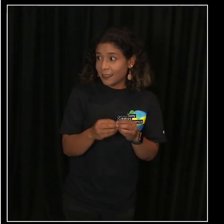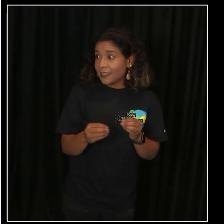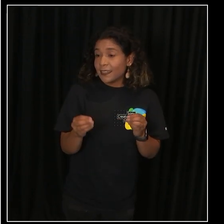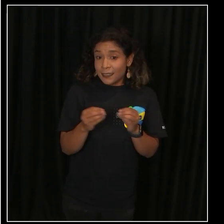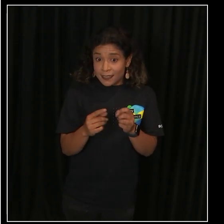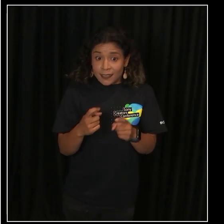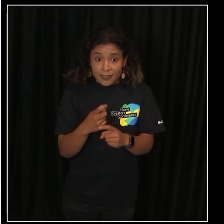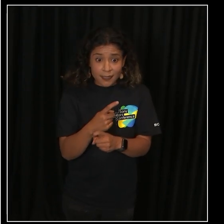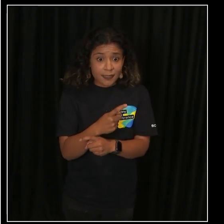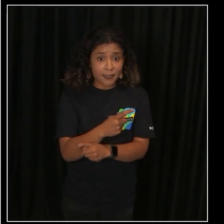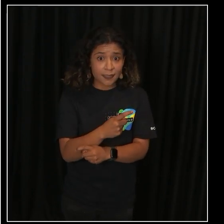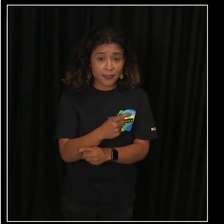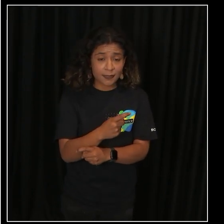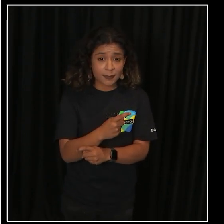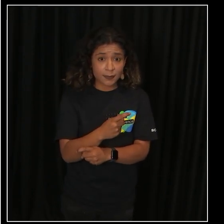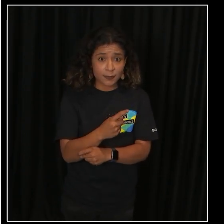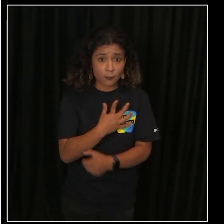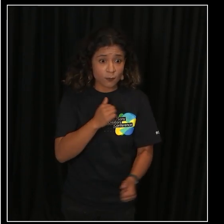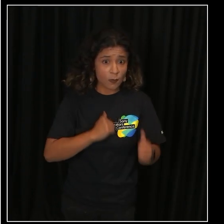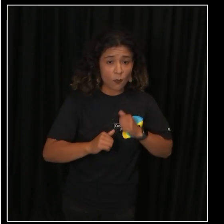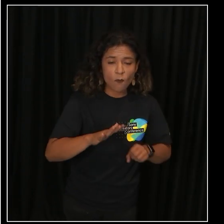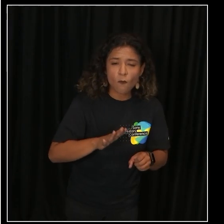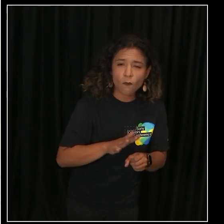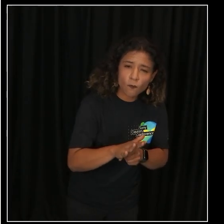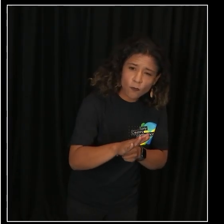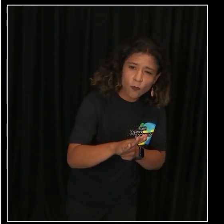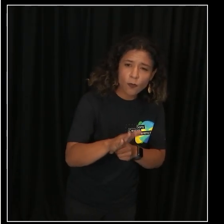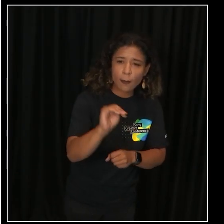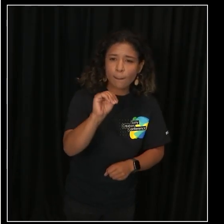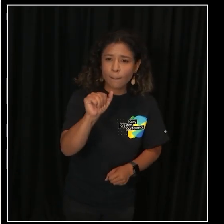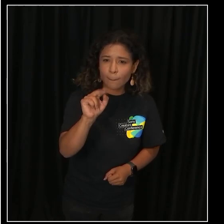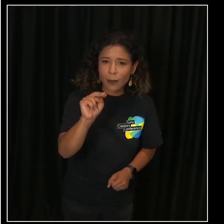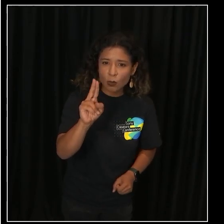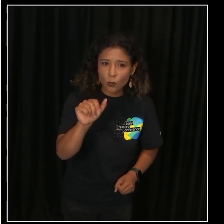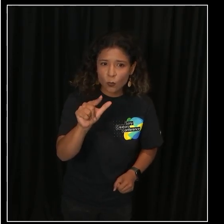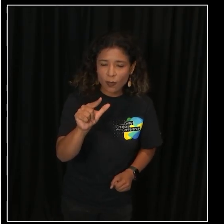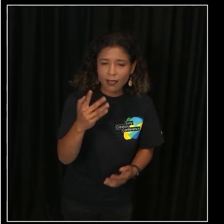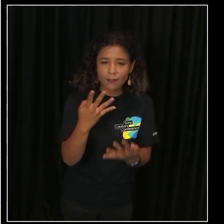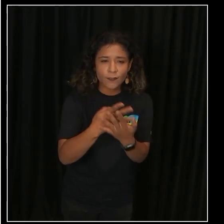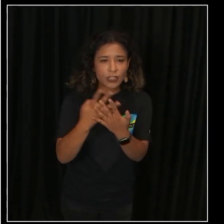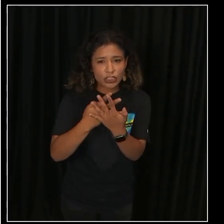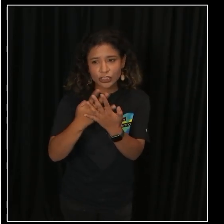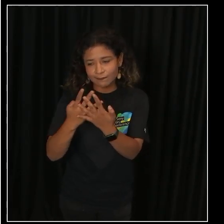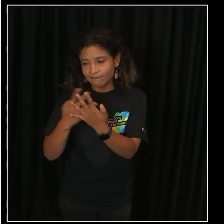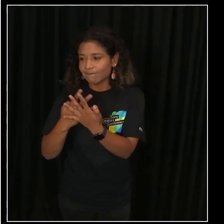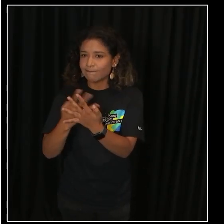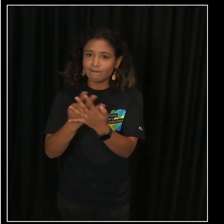We performed a full manual bilinear filter with